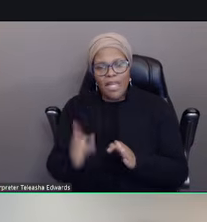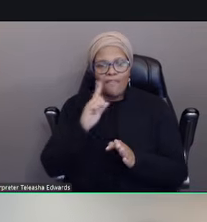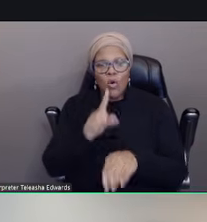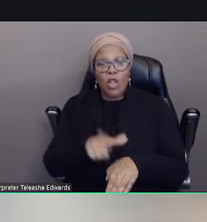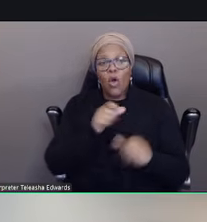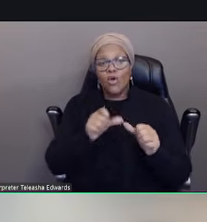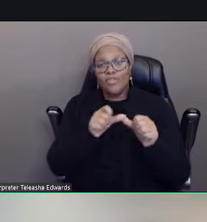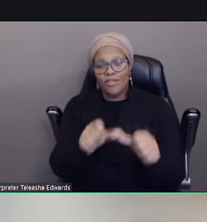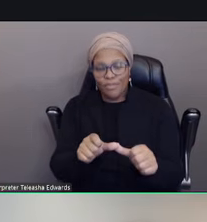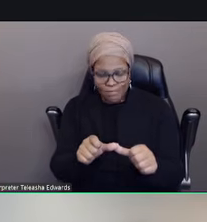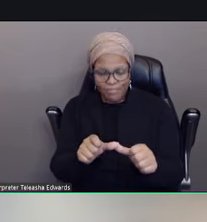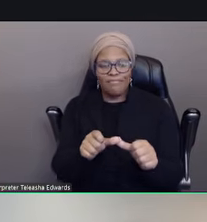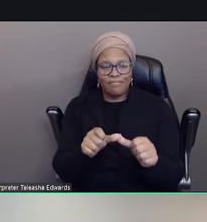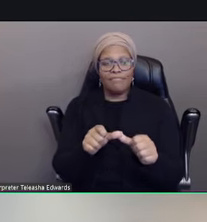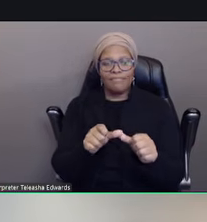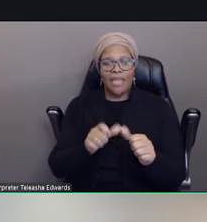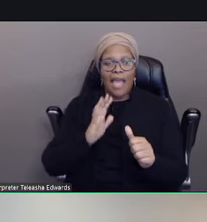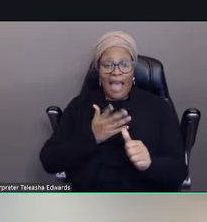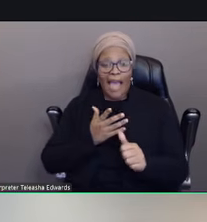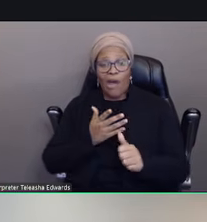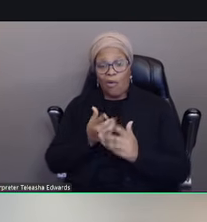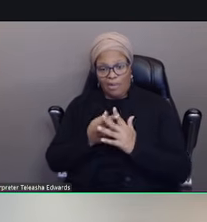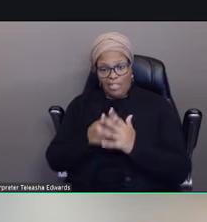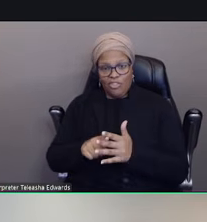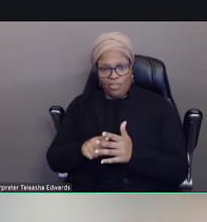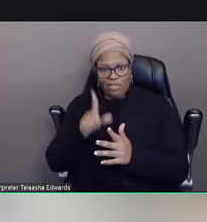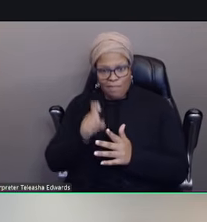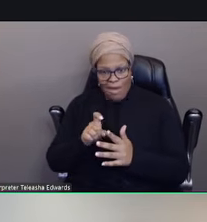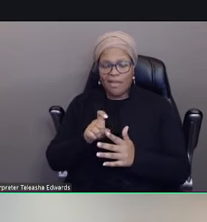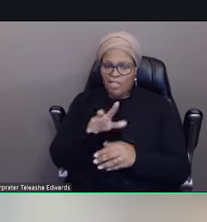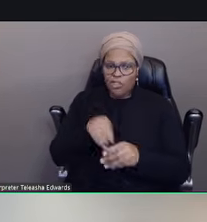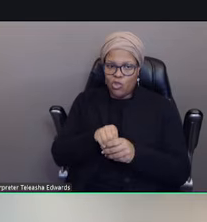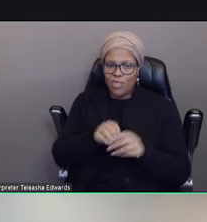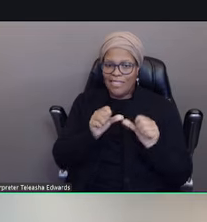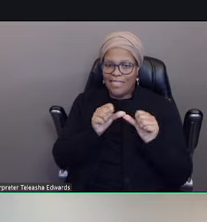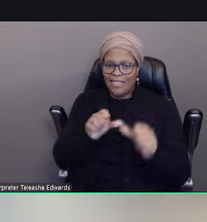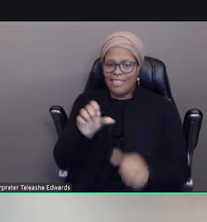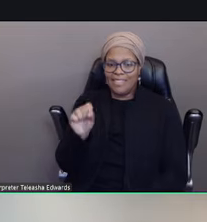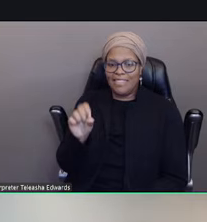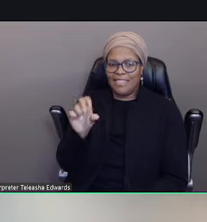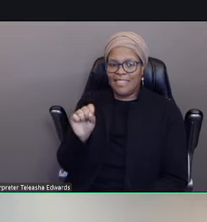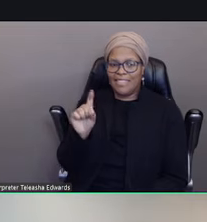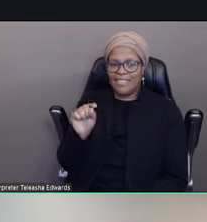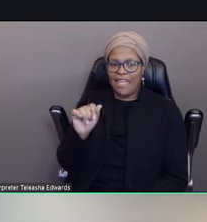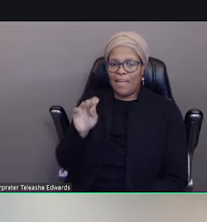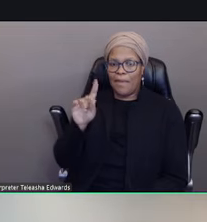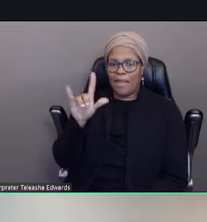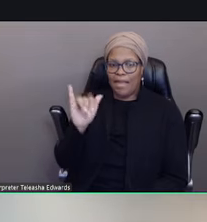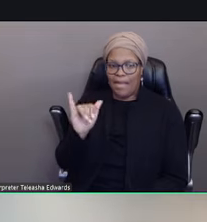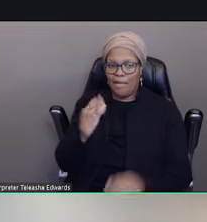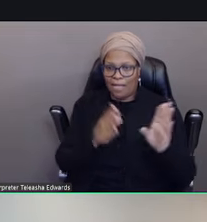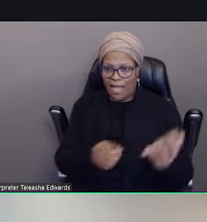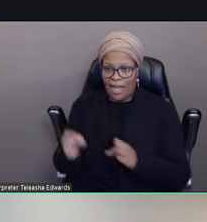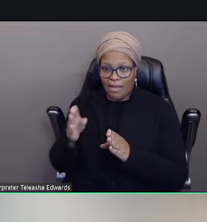are must include a sustainability plan. The funds that we hope to receive will last for five years.